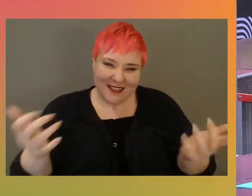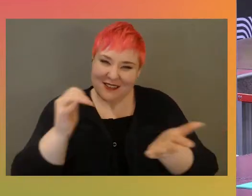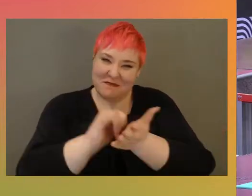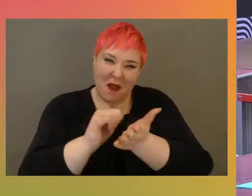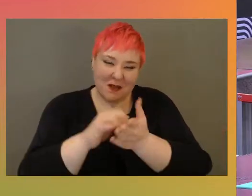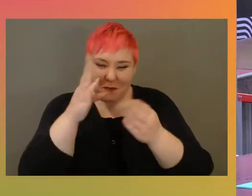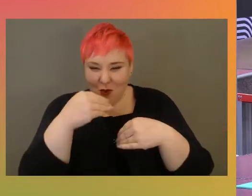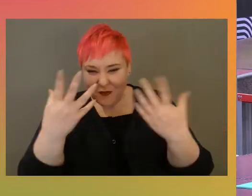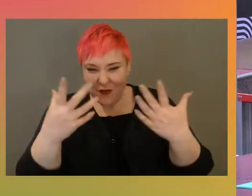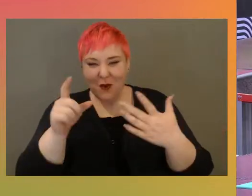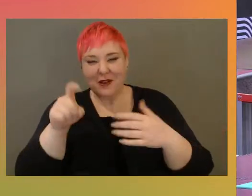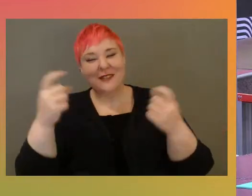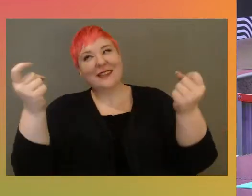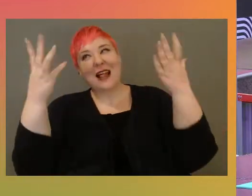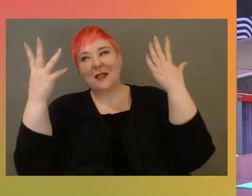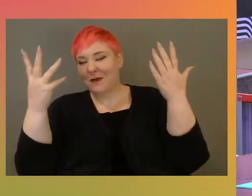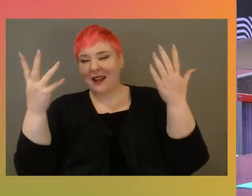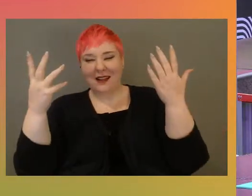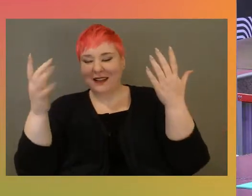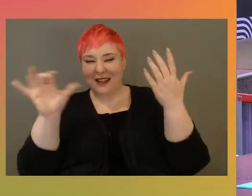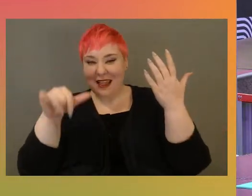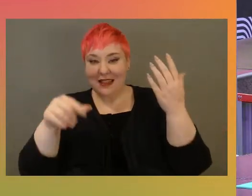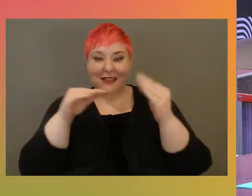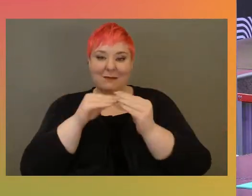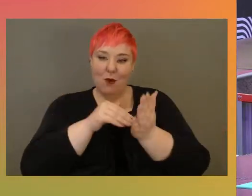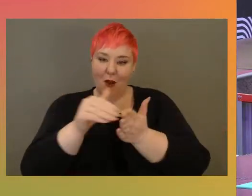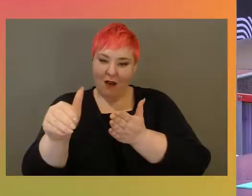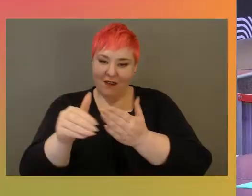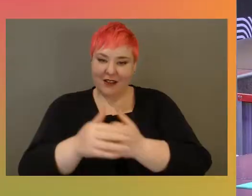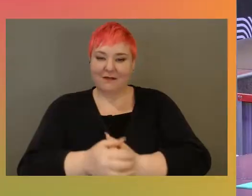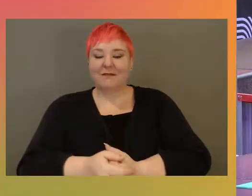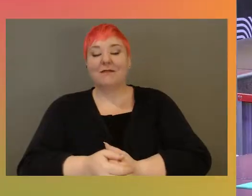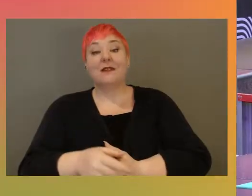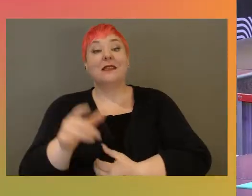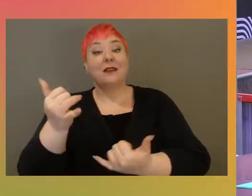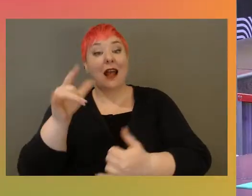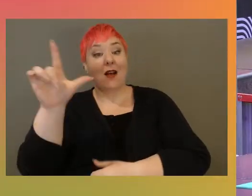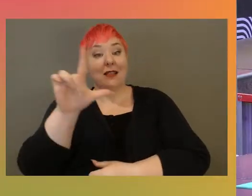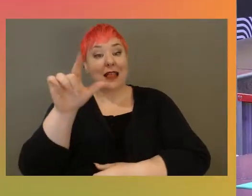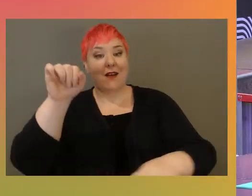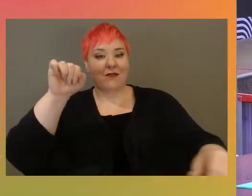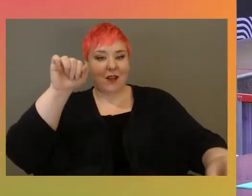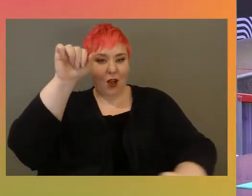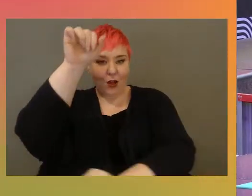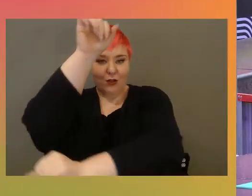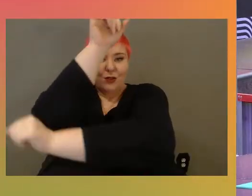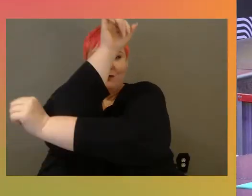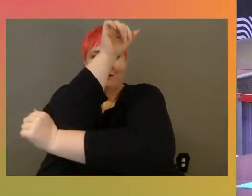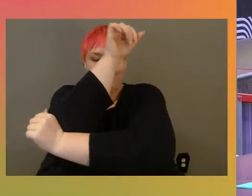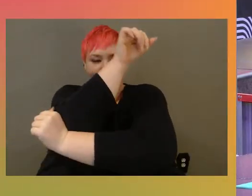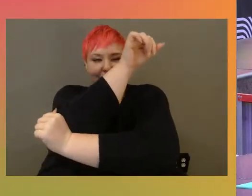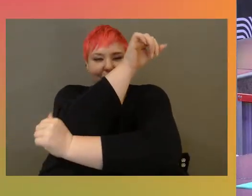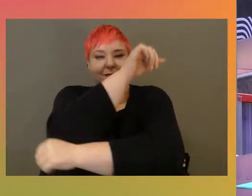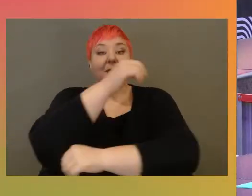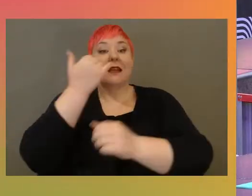MOOD WITH THIS SORT OF ARM